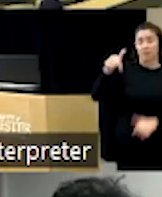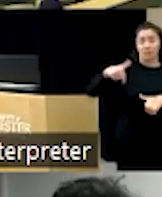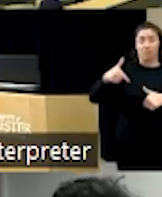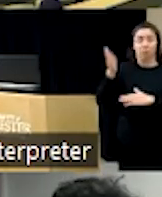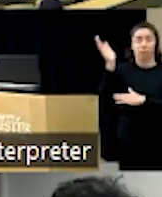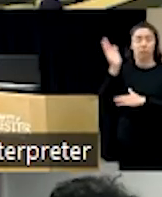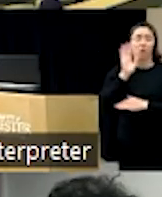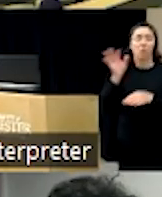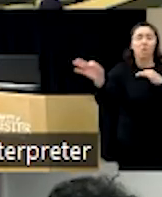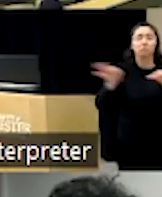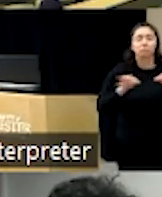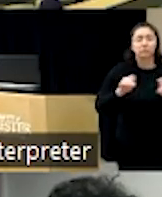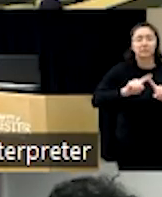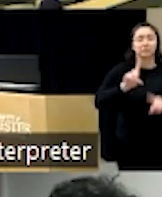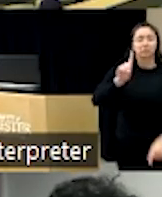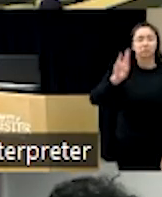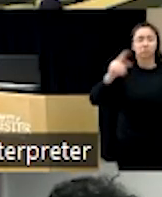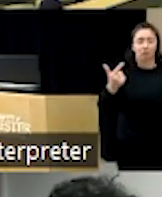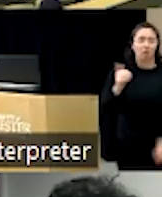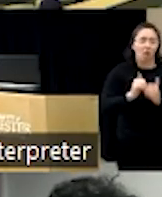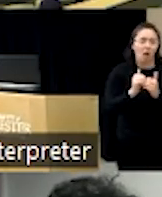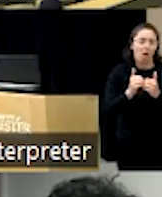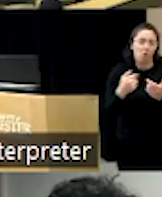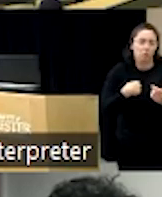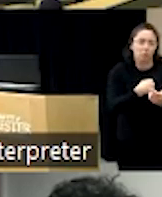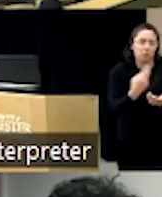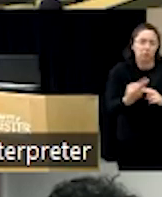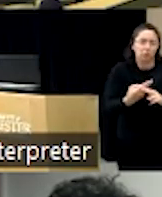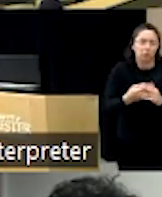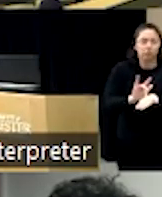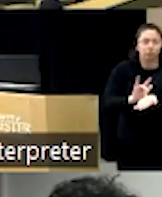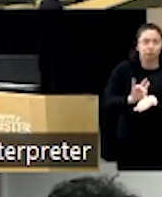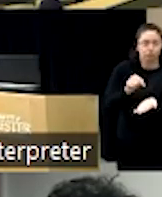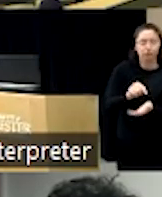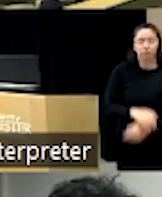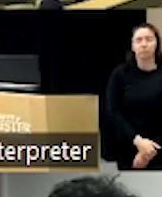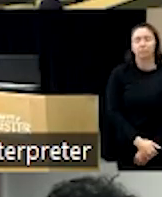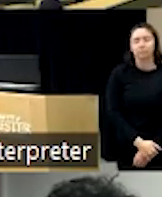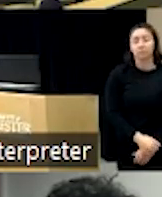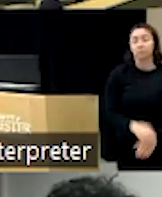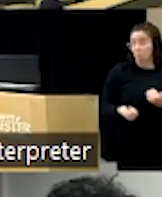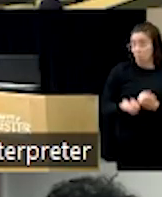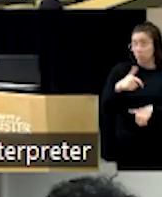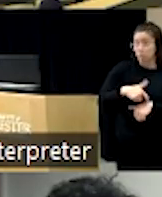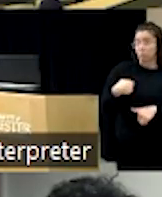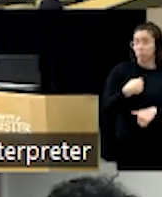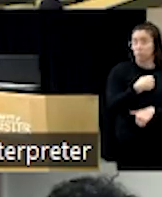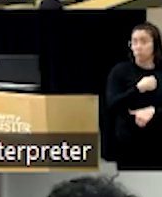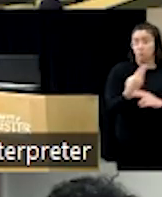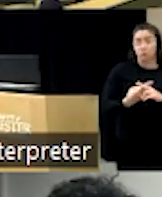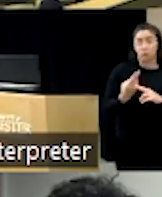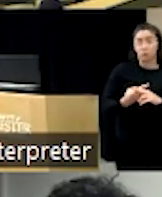drugs that we are using um uh most most of the time we reduce so we try to discontinue